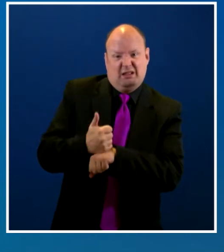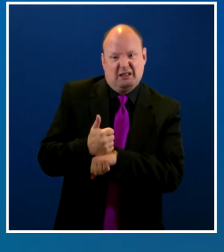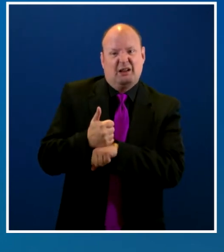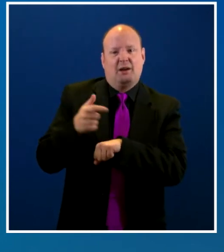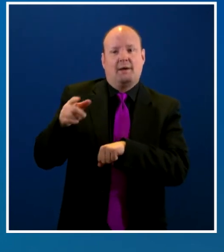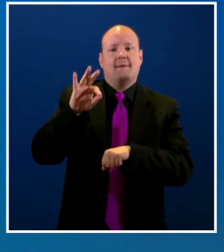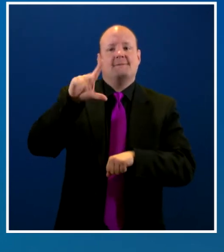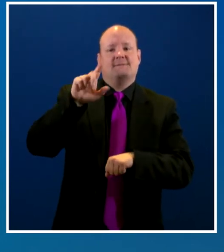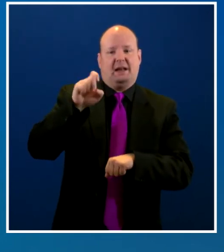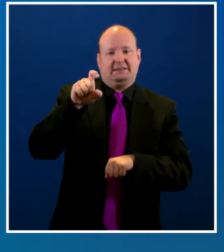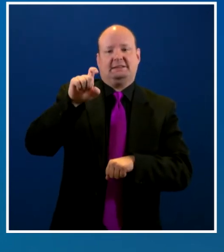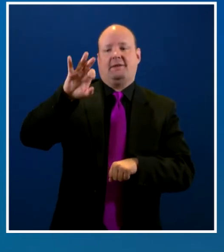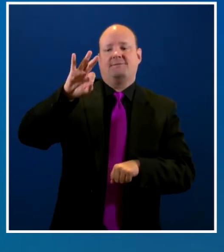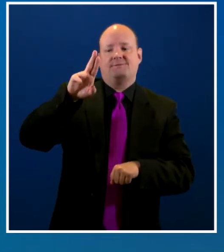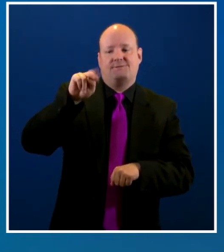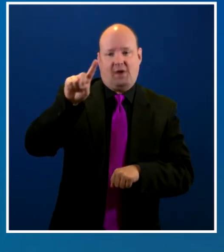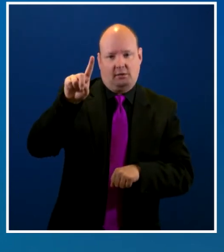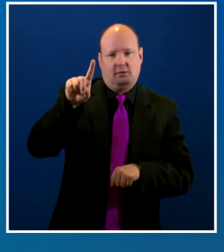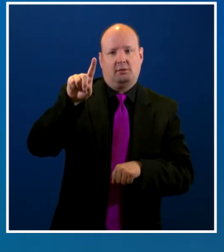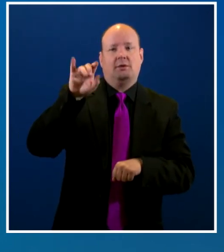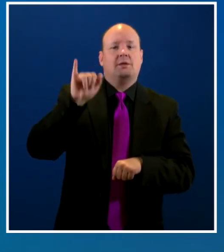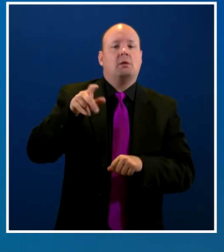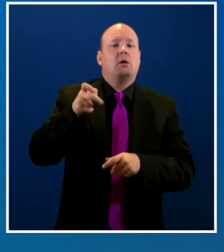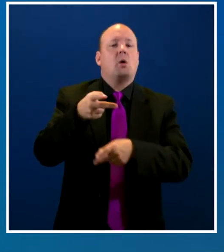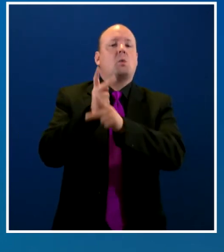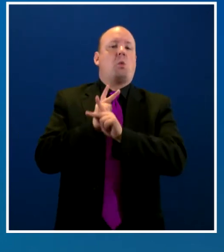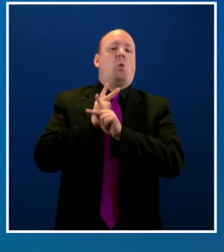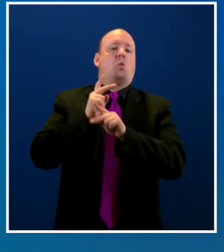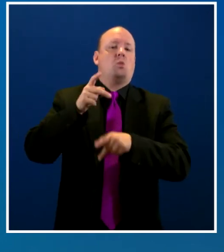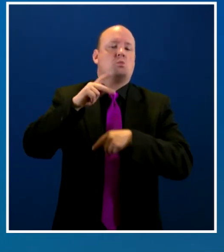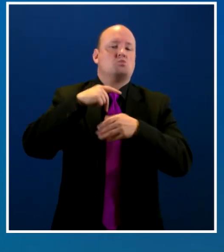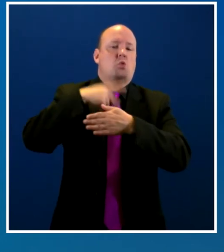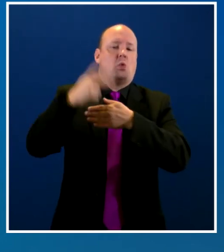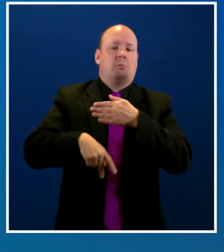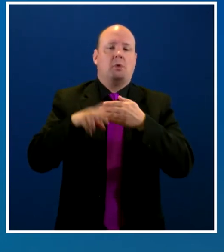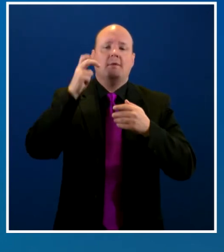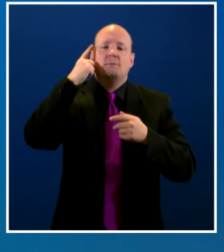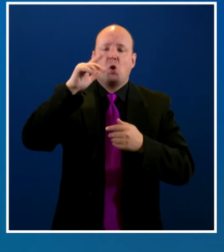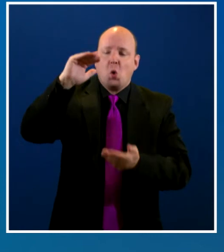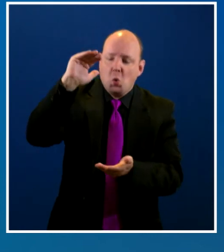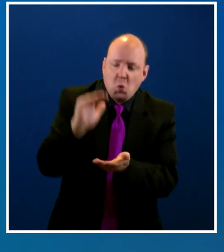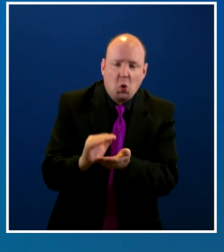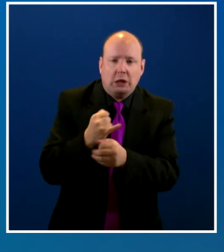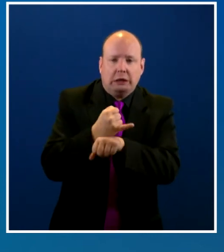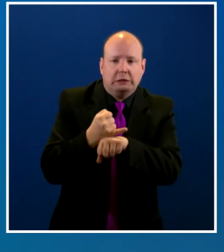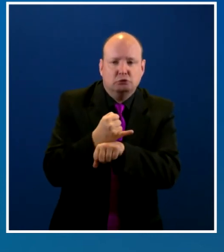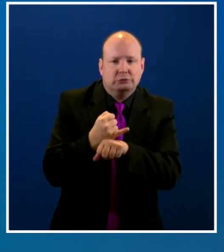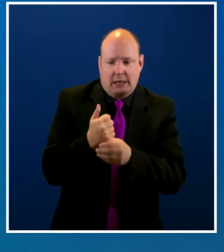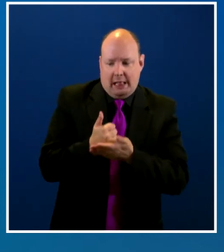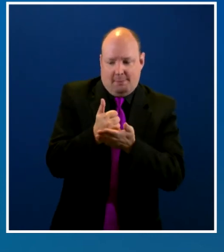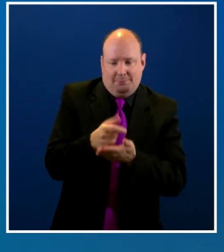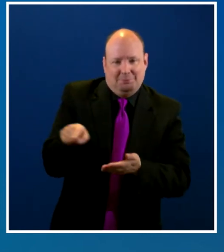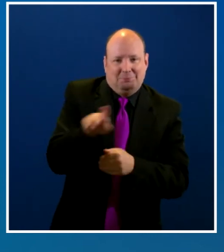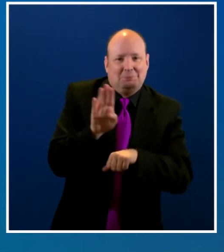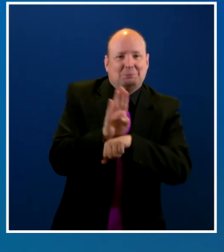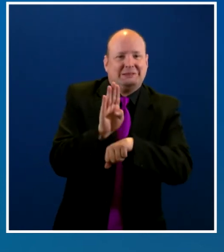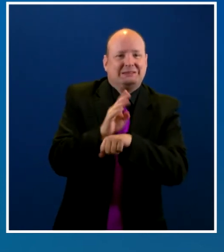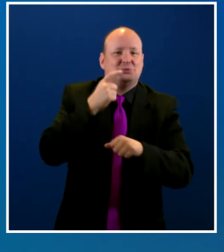It's a low interest loan program designed to help our local business community access funds they need to bounce back from